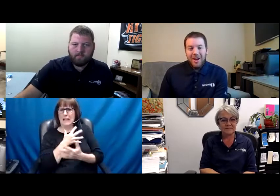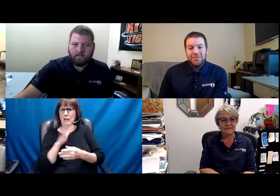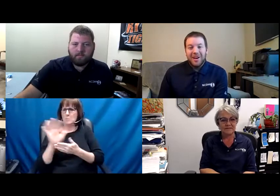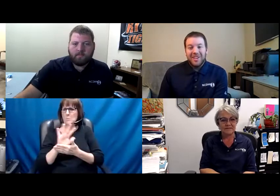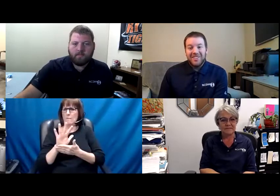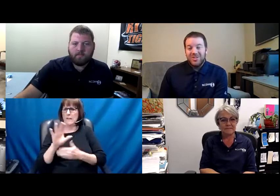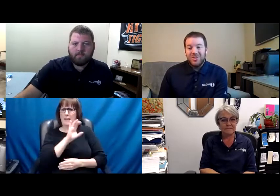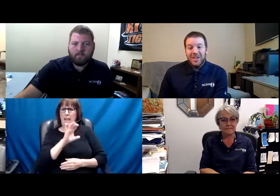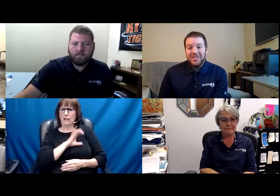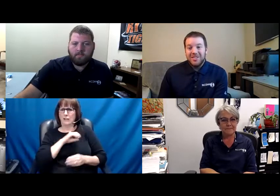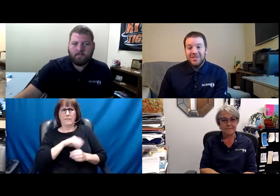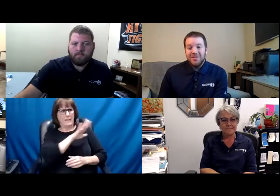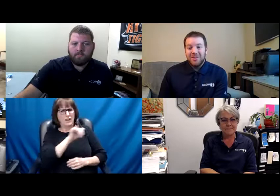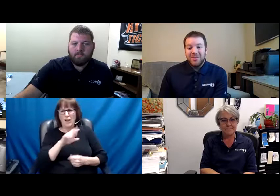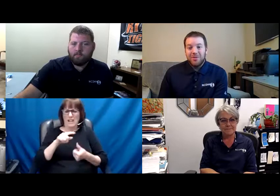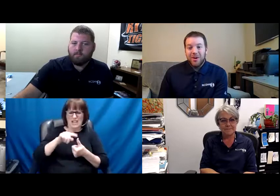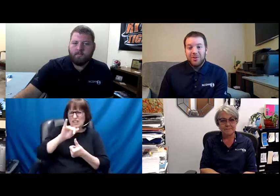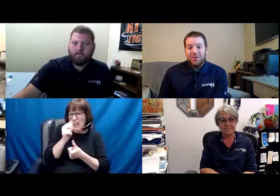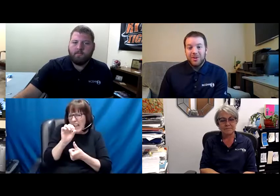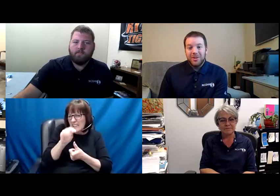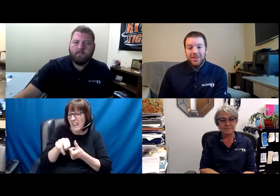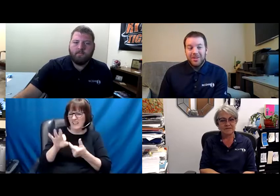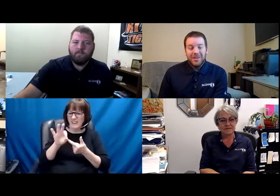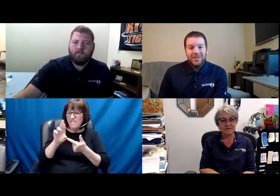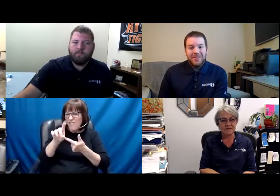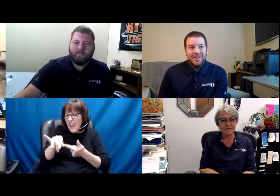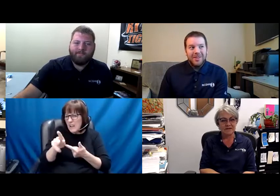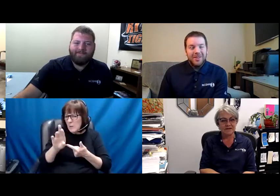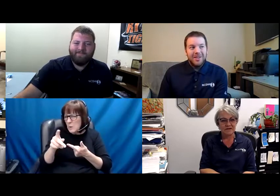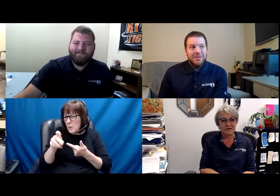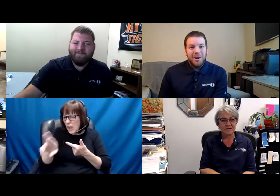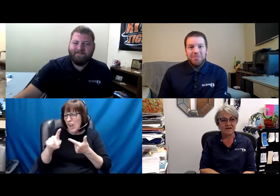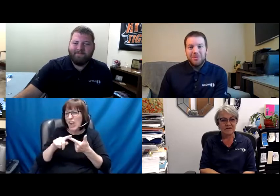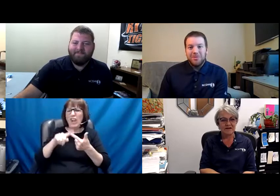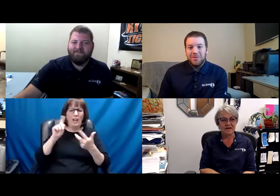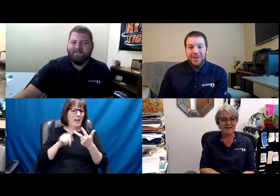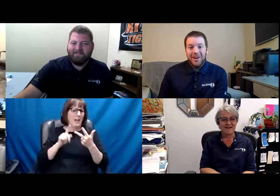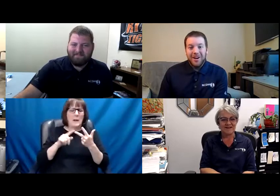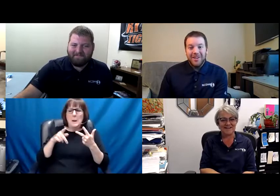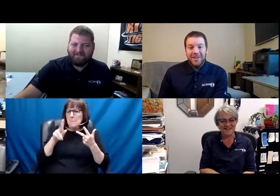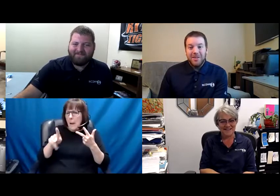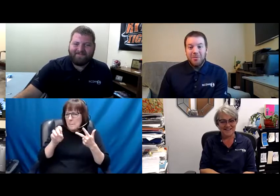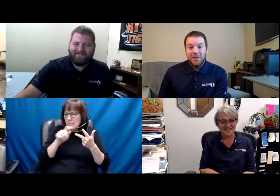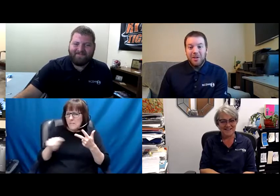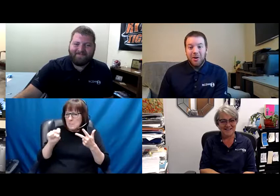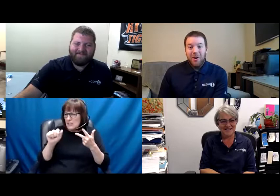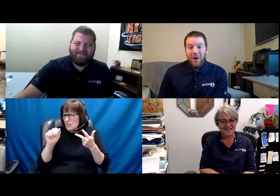I'm talking Jason, Freddy Krueger, the puppet from saw they really go